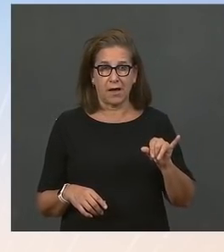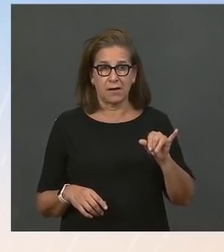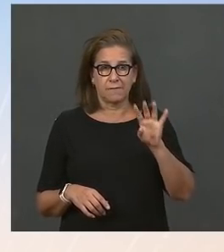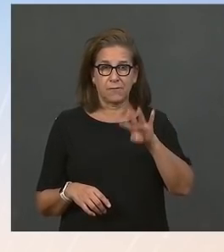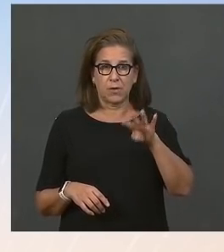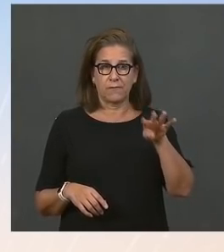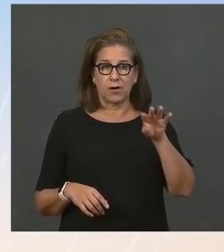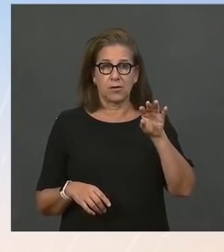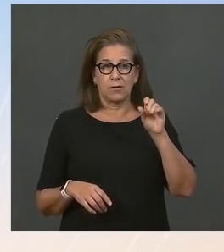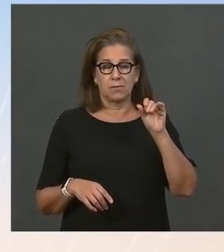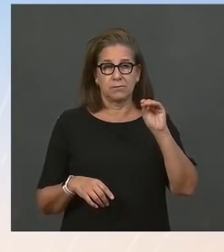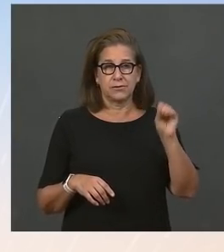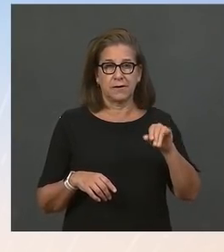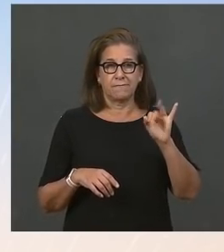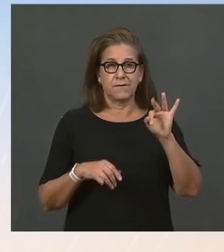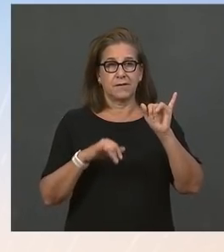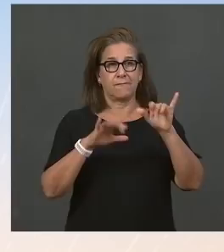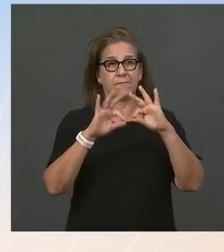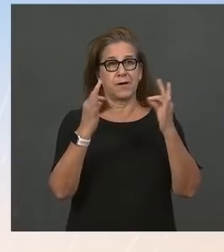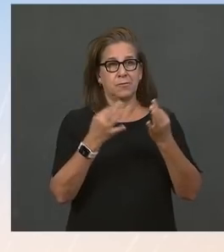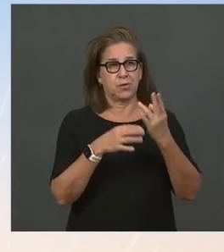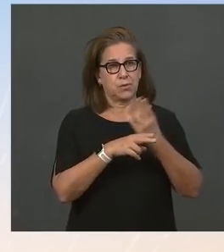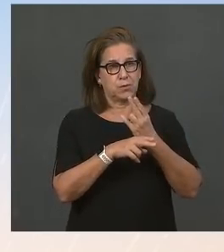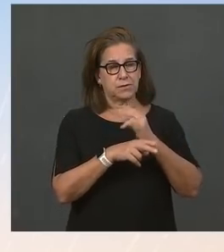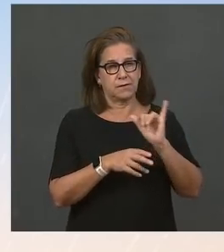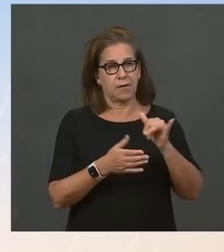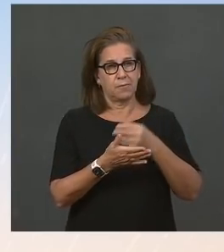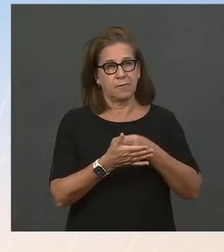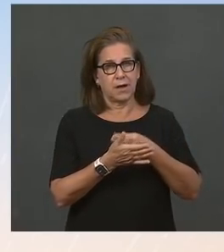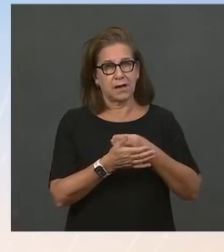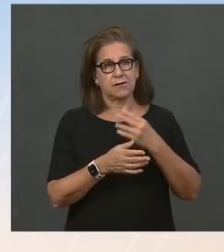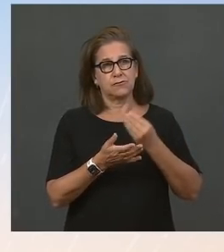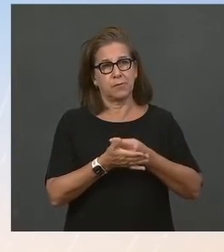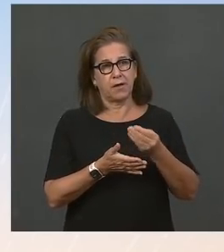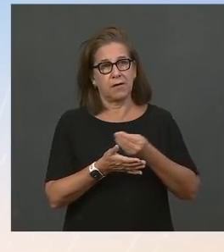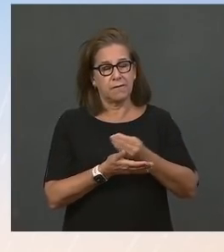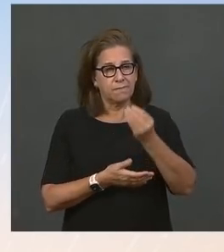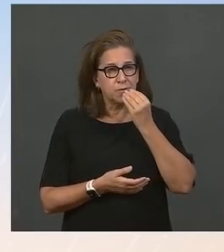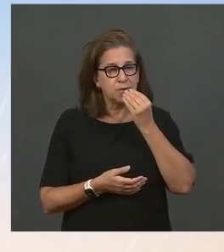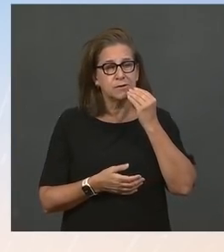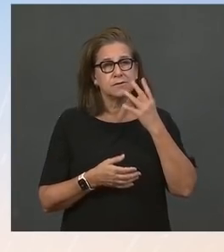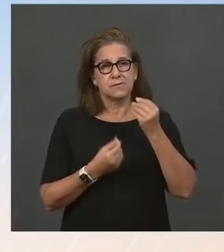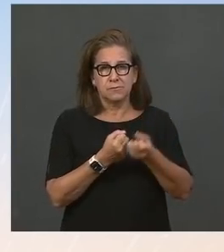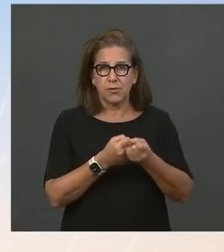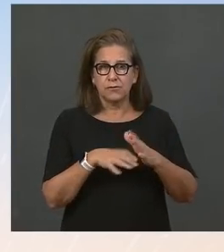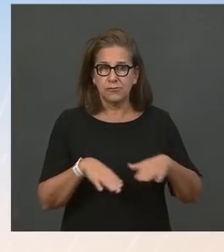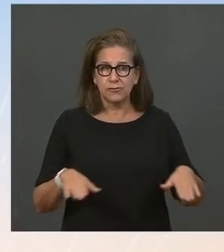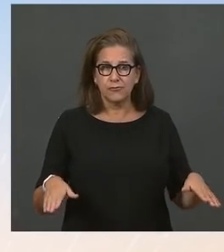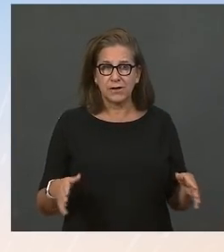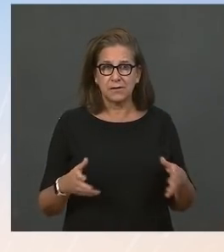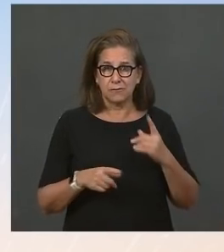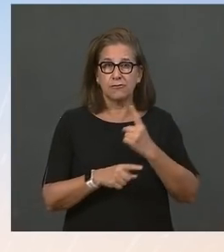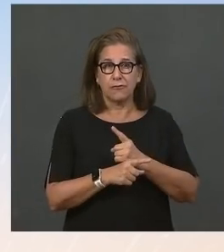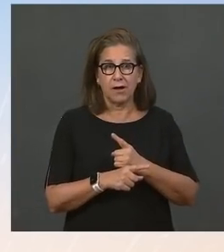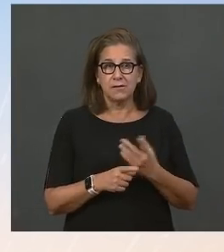Will those children be left behind if there's only a one-year extension on the Child Tax Credit? Ms. Psaki: Well, to be clear, the President proposed a longer extension.